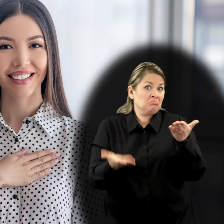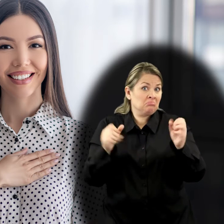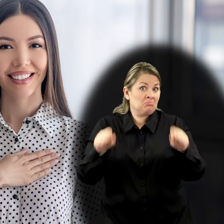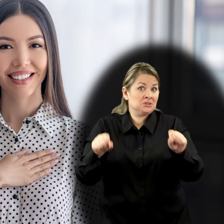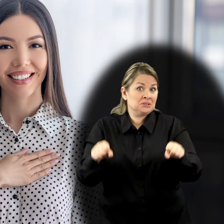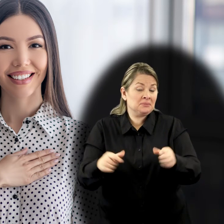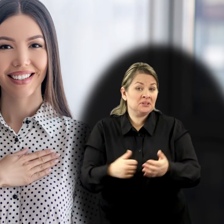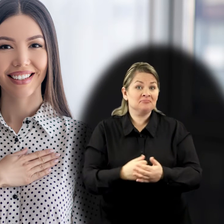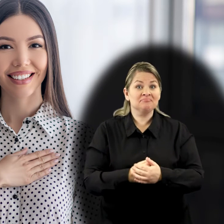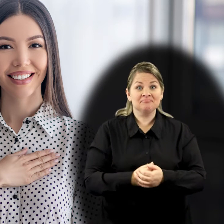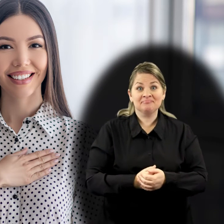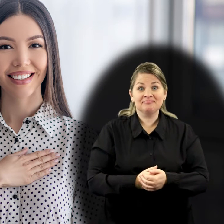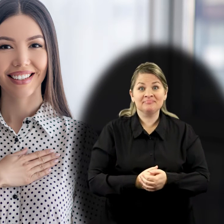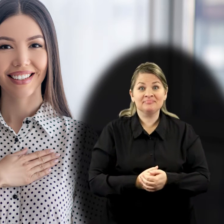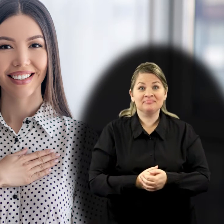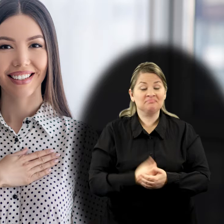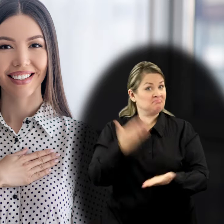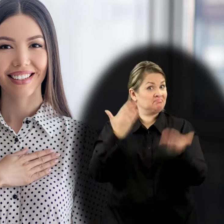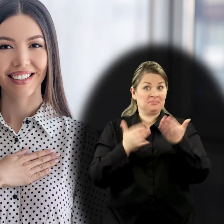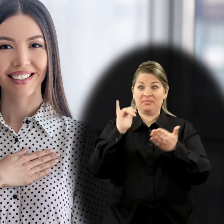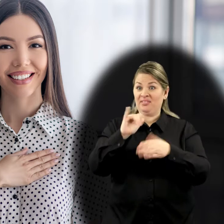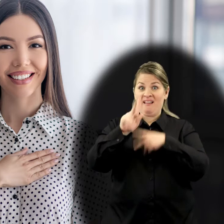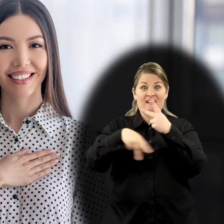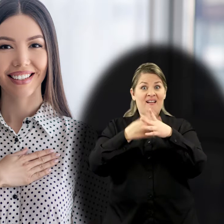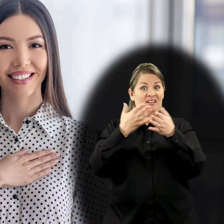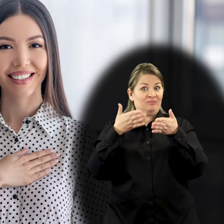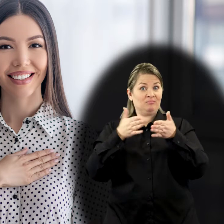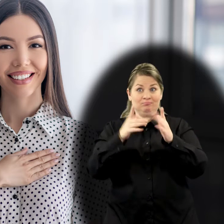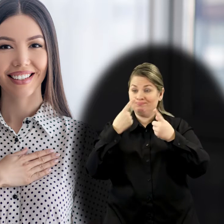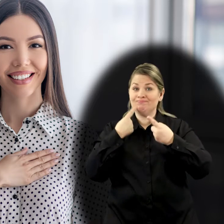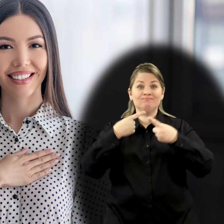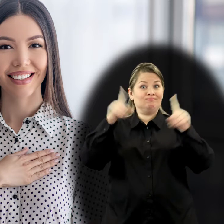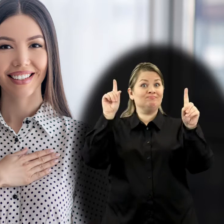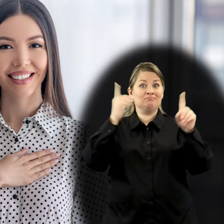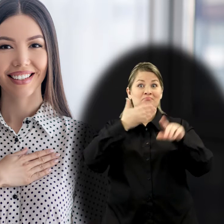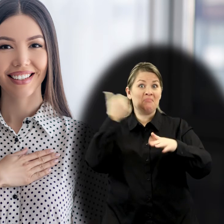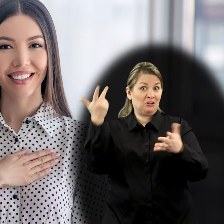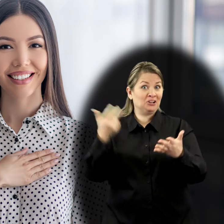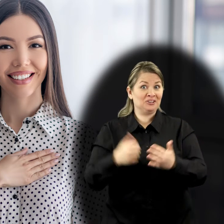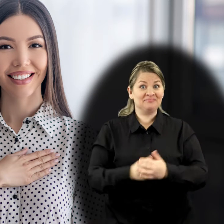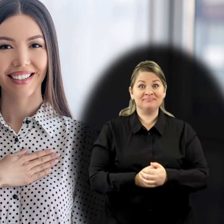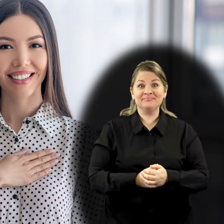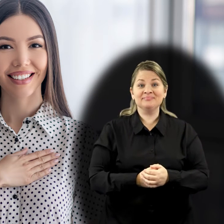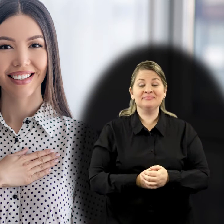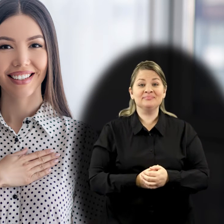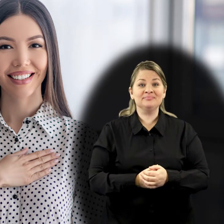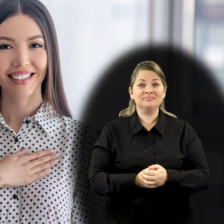If another communication option is just as effective – or more effective in the situation